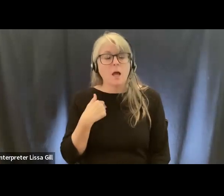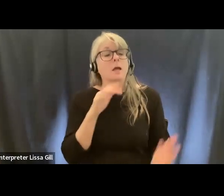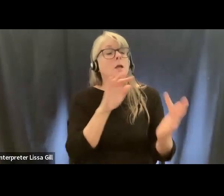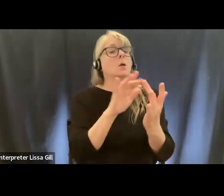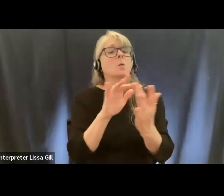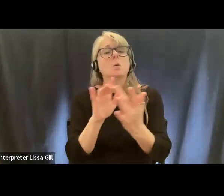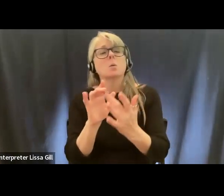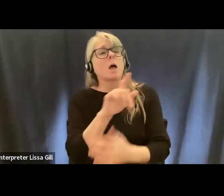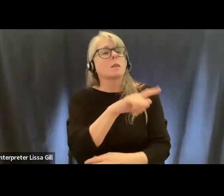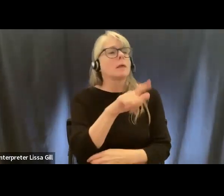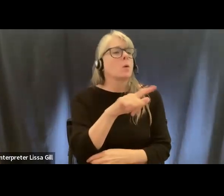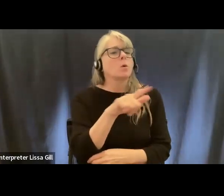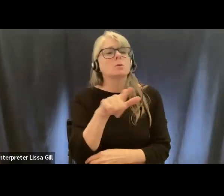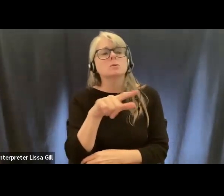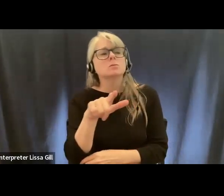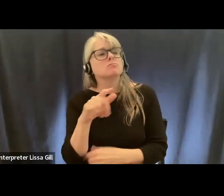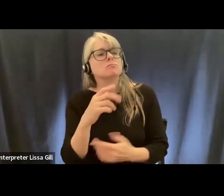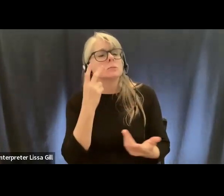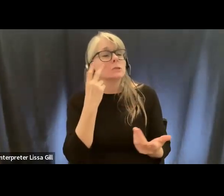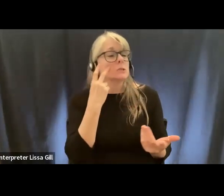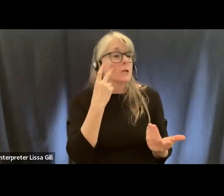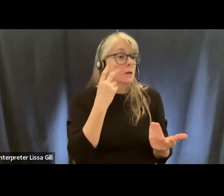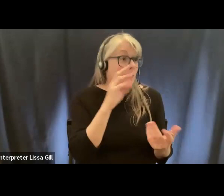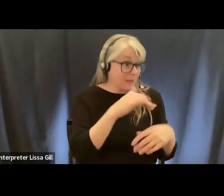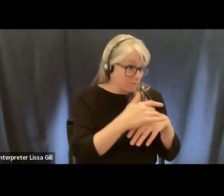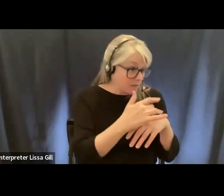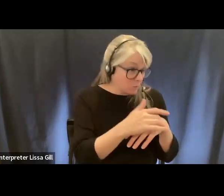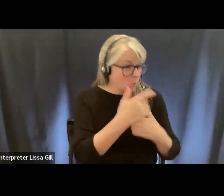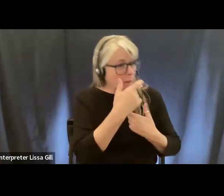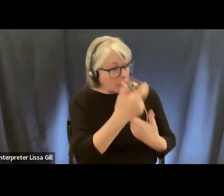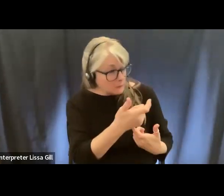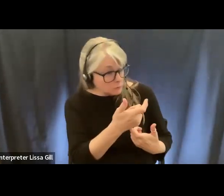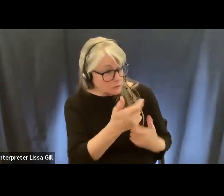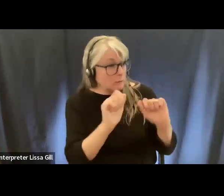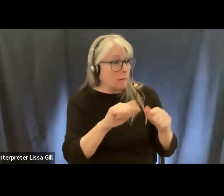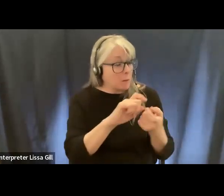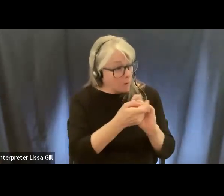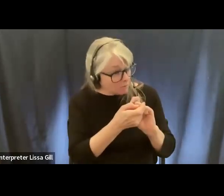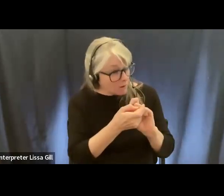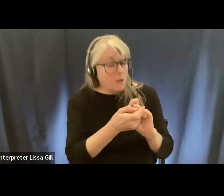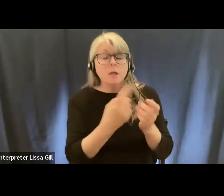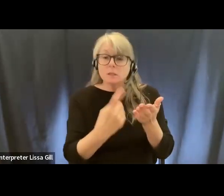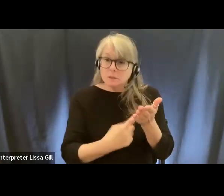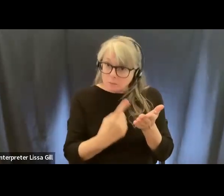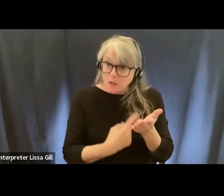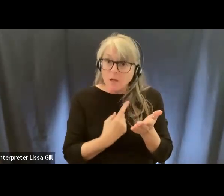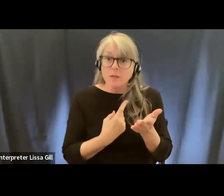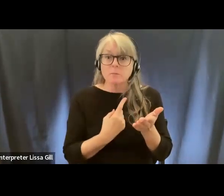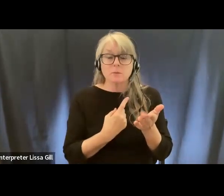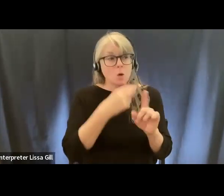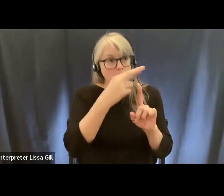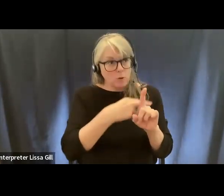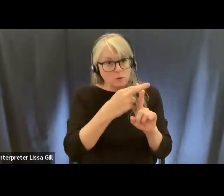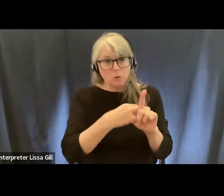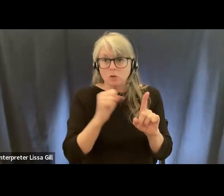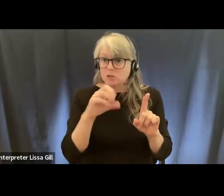Sometimes there are some rentals that are so antiquated and older that the modifications that you may need may not be even able to be done.